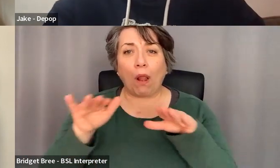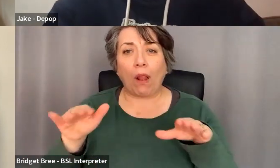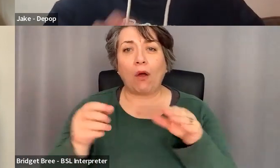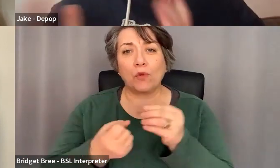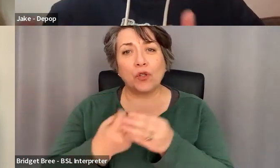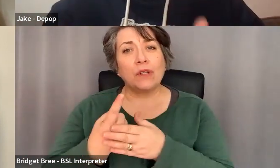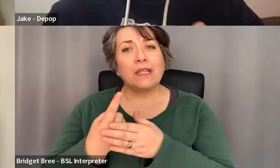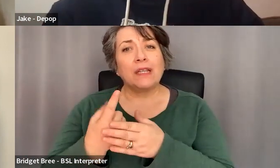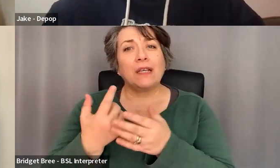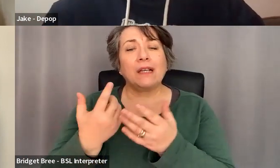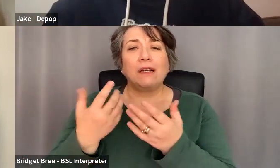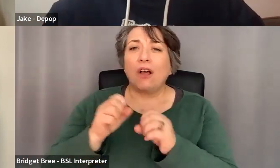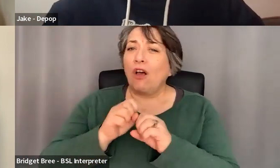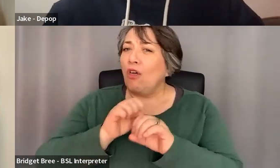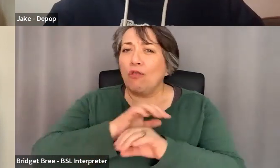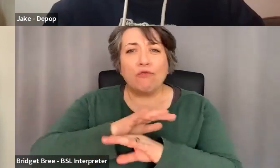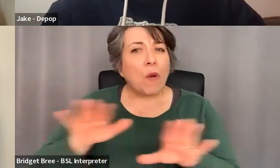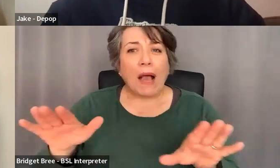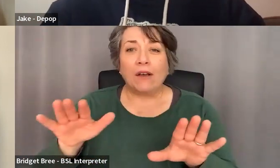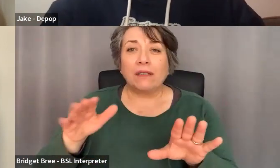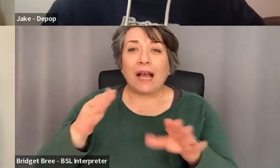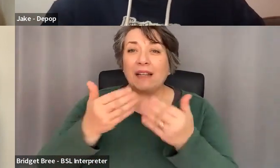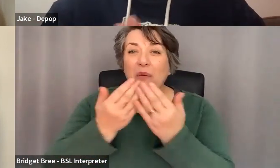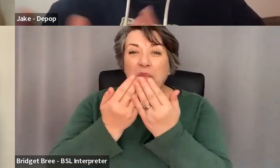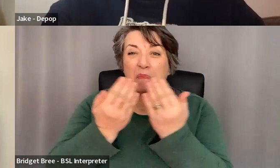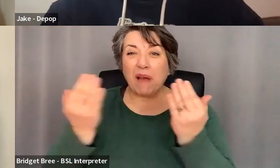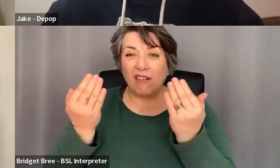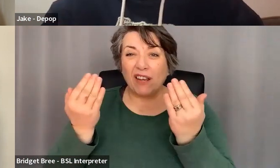I'm really kind of break down barriers to entry for historically, maybe marginalized